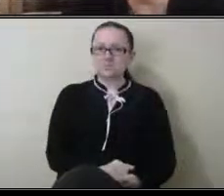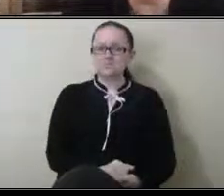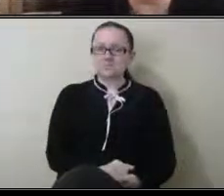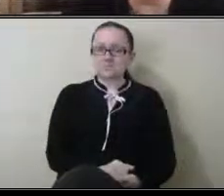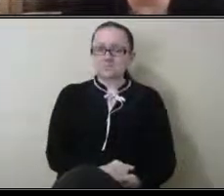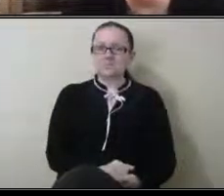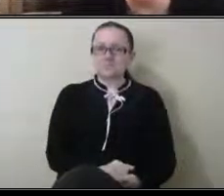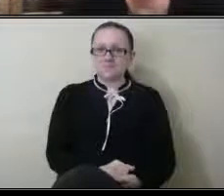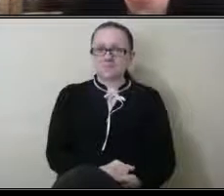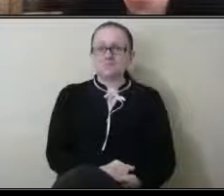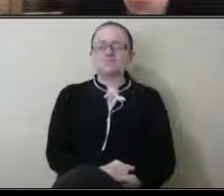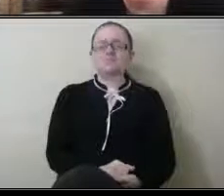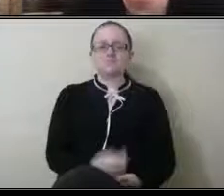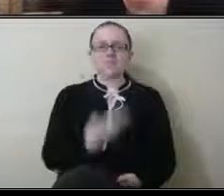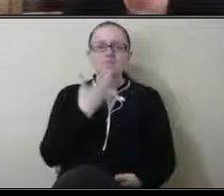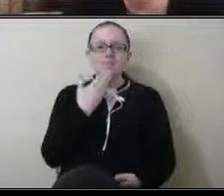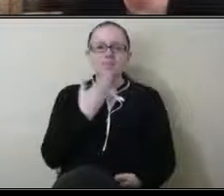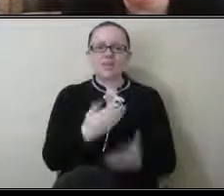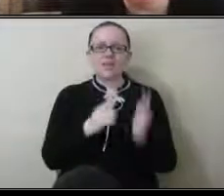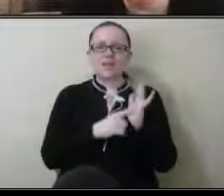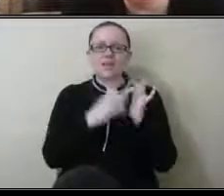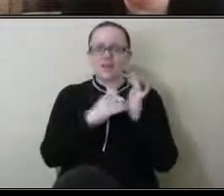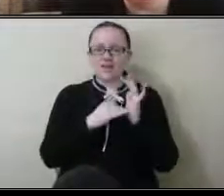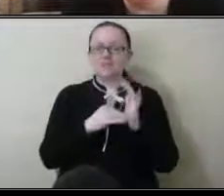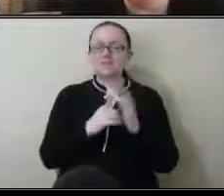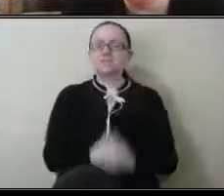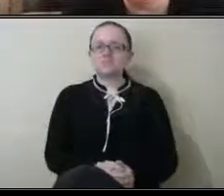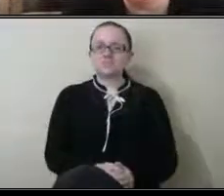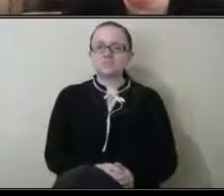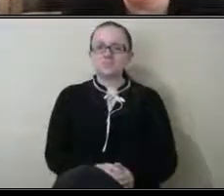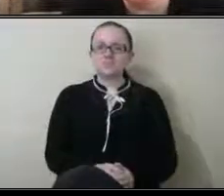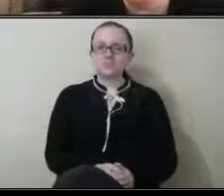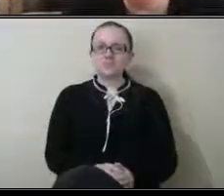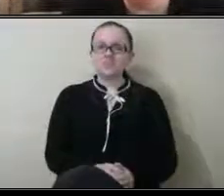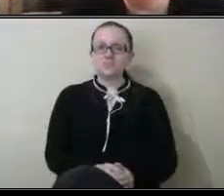thanks liz um and i think some great proof in the pudding there that um